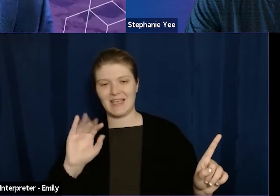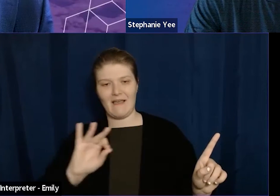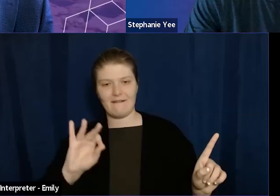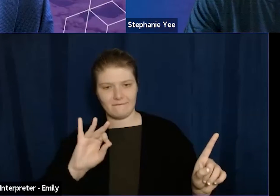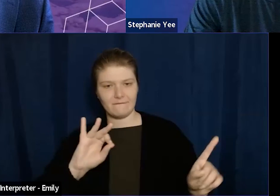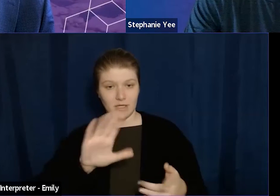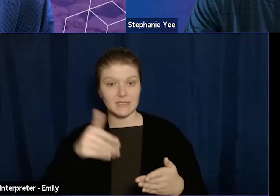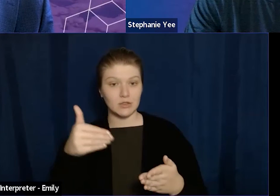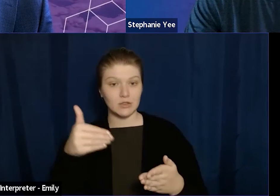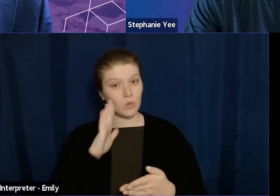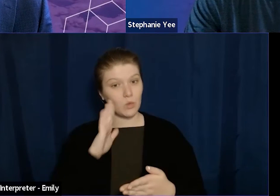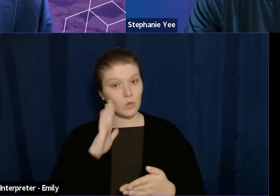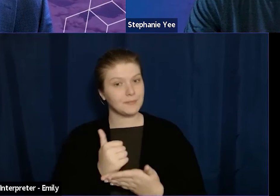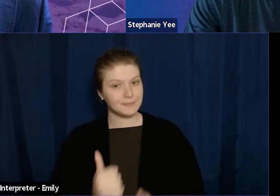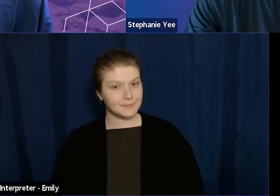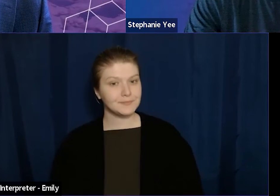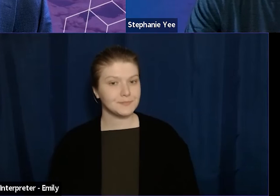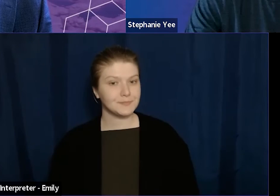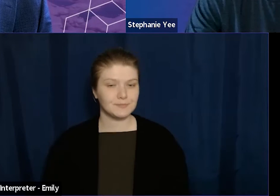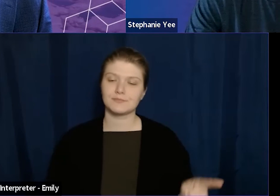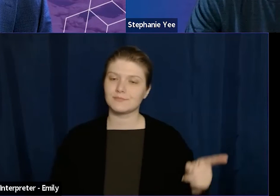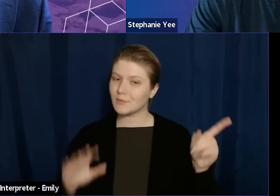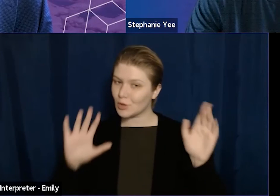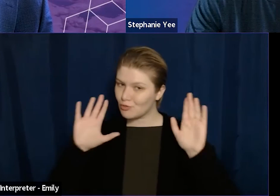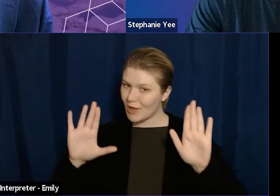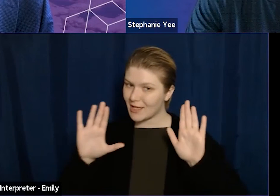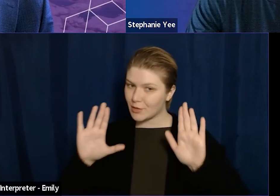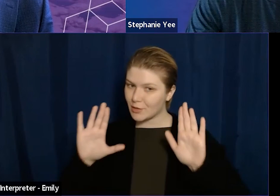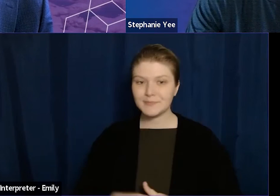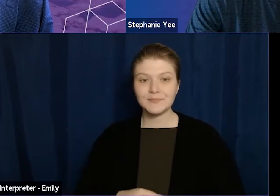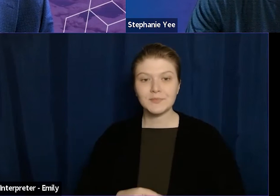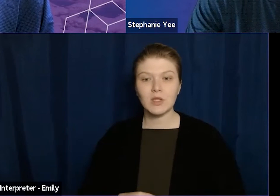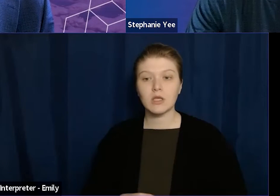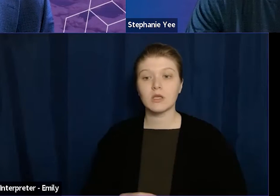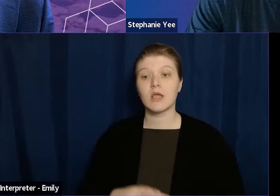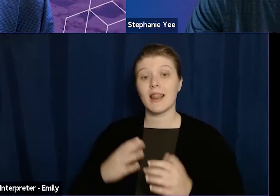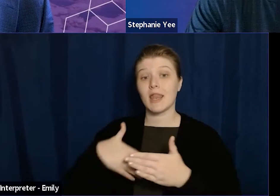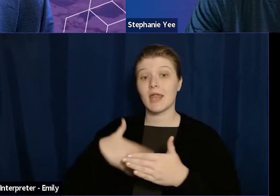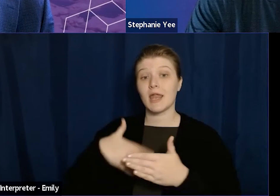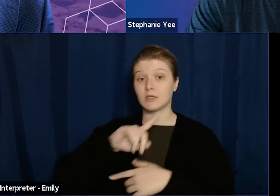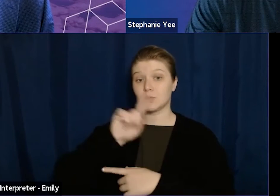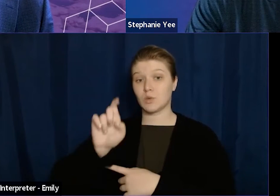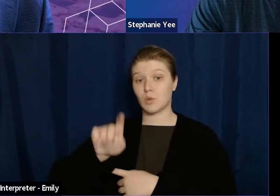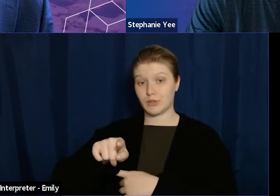Jeremy Leffler: Great. The next question. One second.